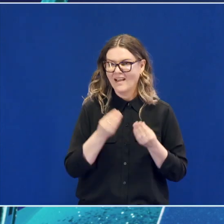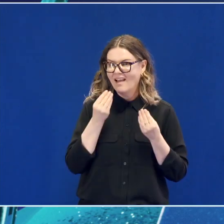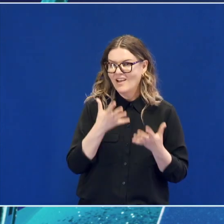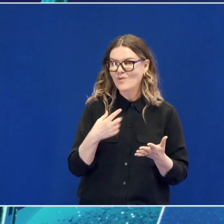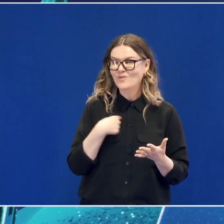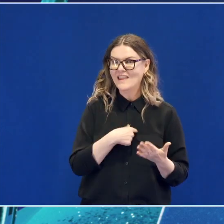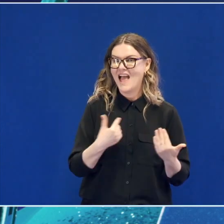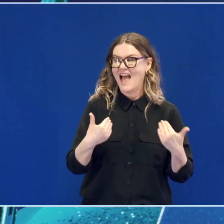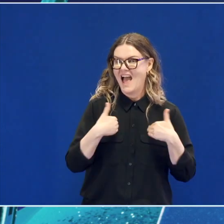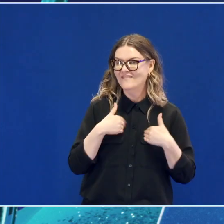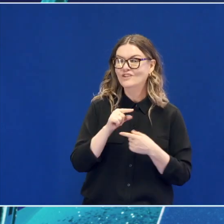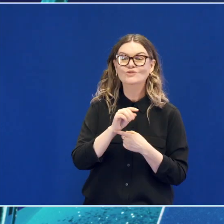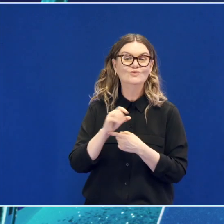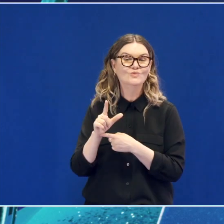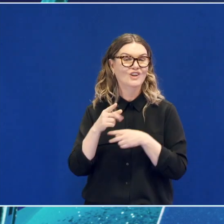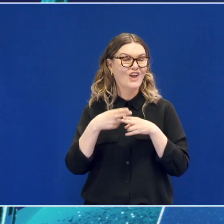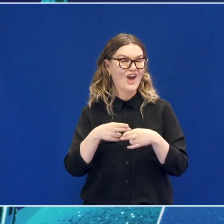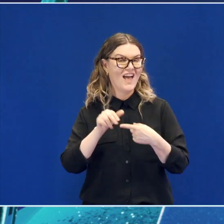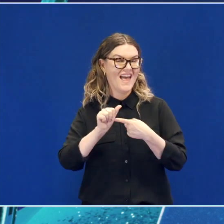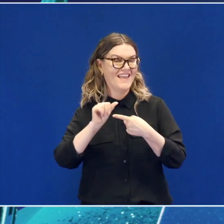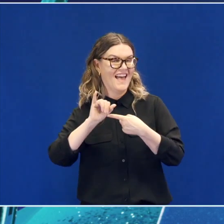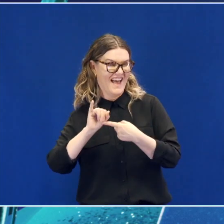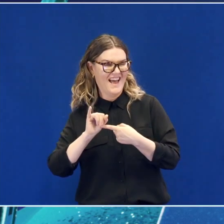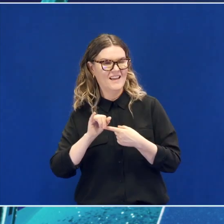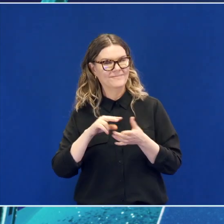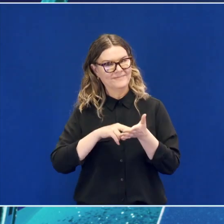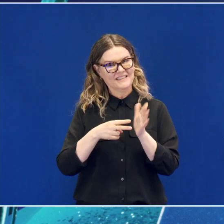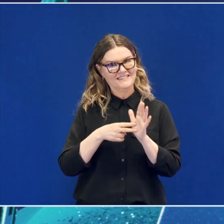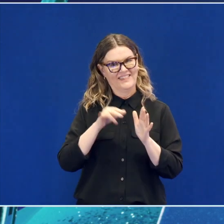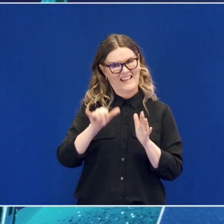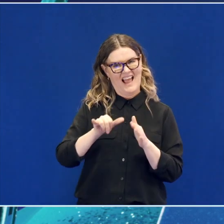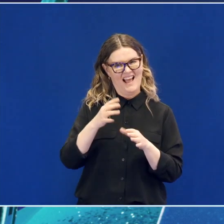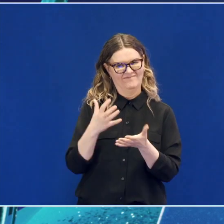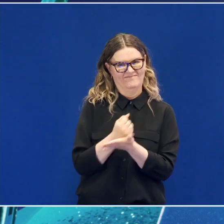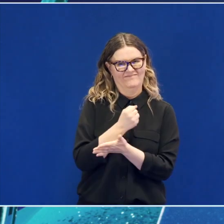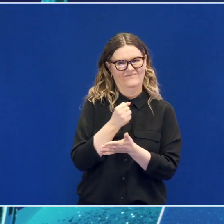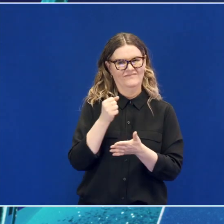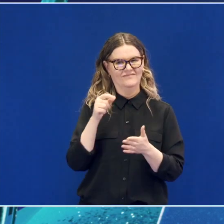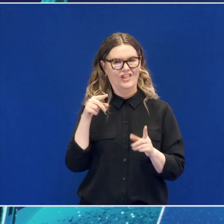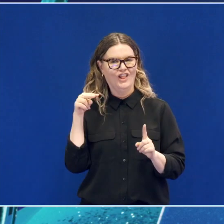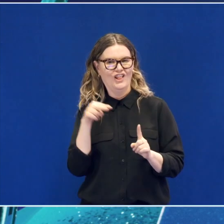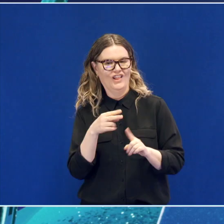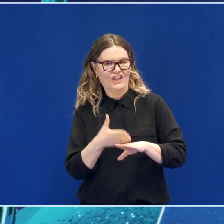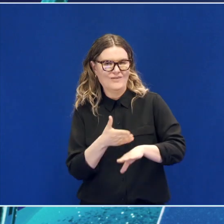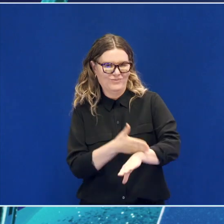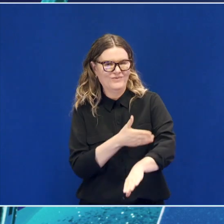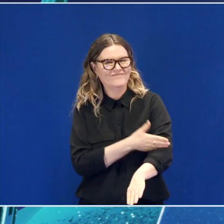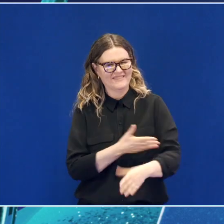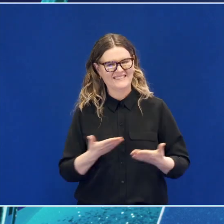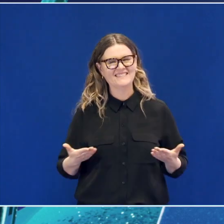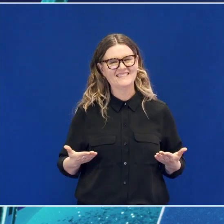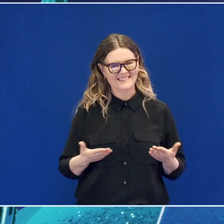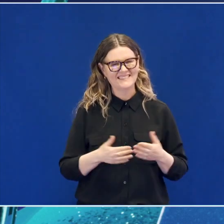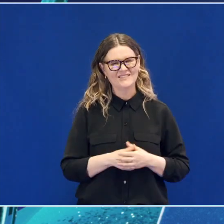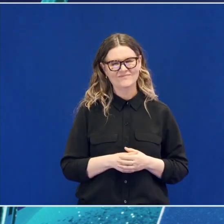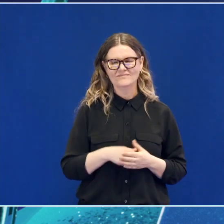much more than it is to train a developer. Yeah. And if you look at what we've been doing